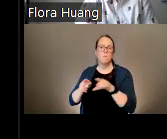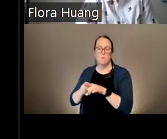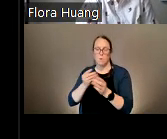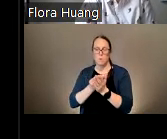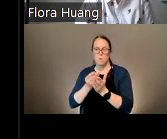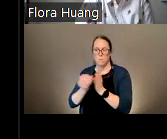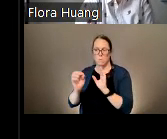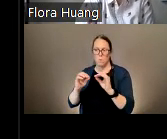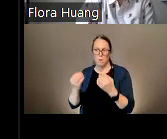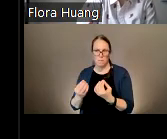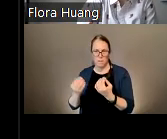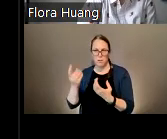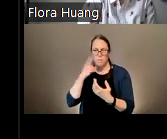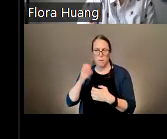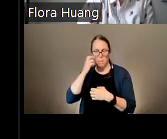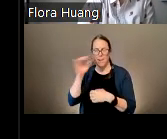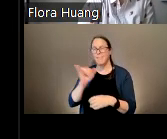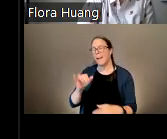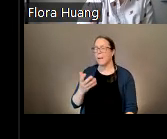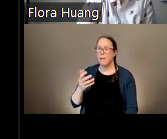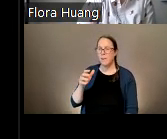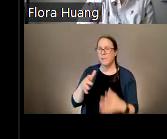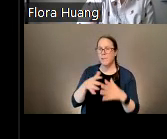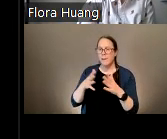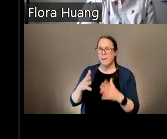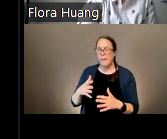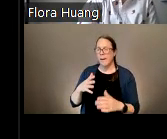such as American Council of the Blind, or National Federations of Blind.